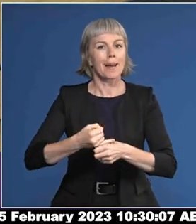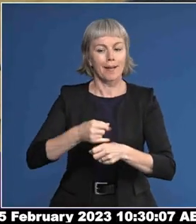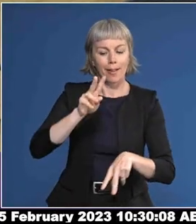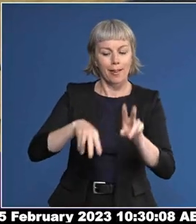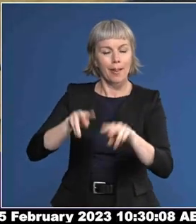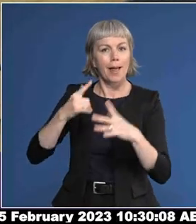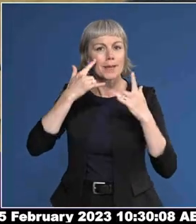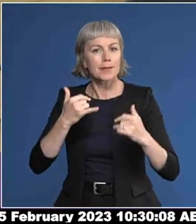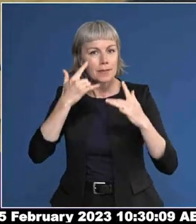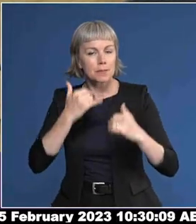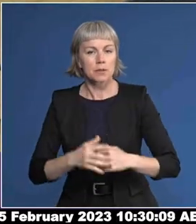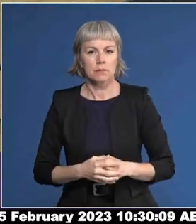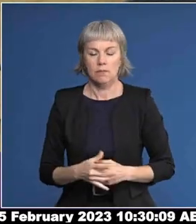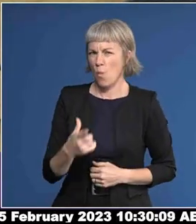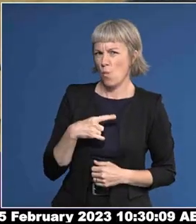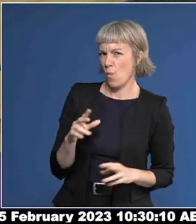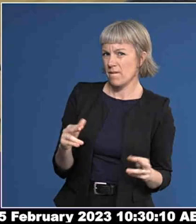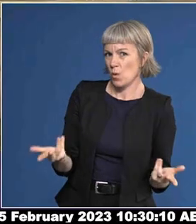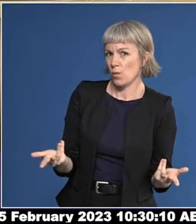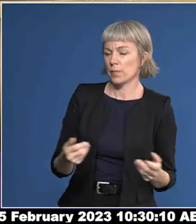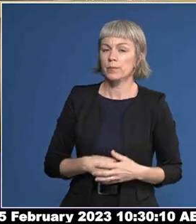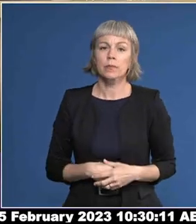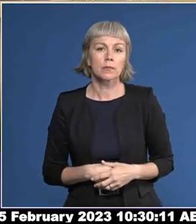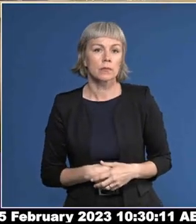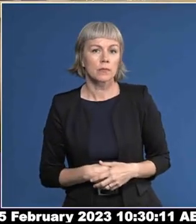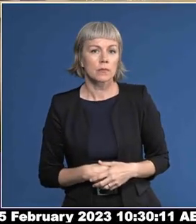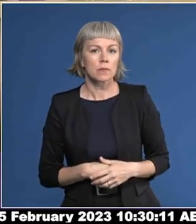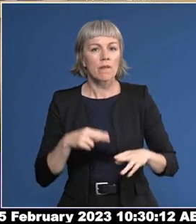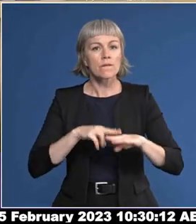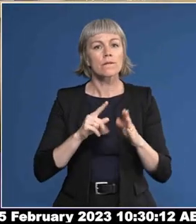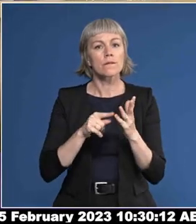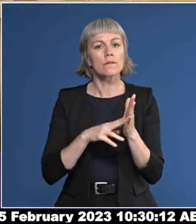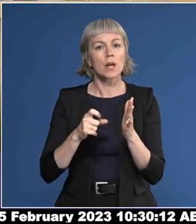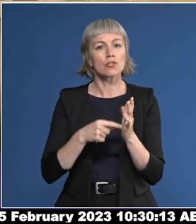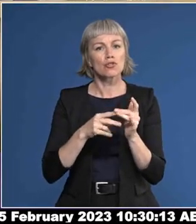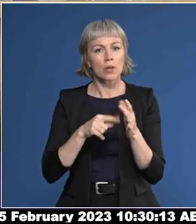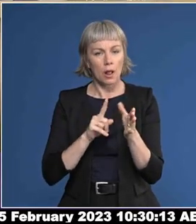Why do they have to undergo a medical assessment? It's a functional assessment to make sure that they are able to complete the